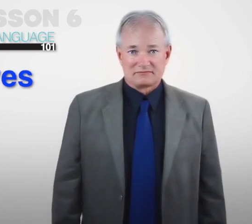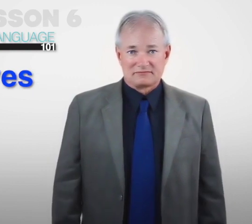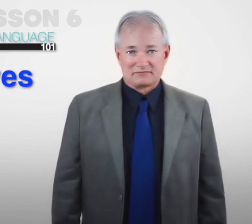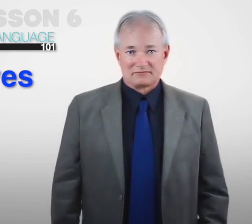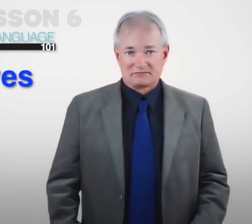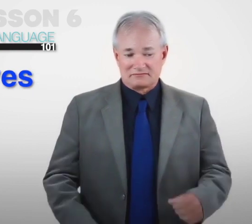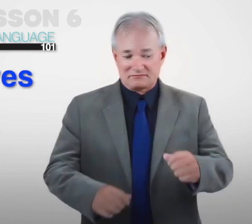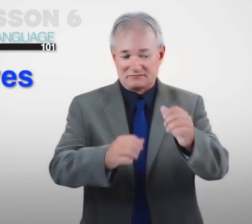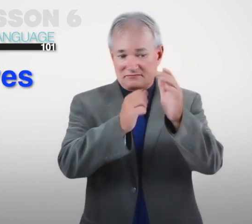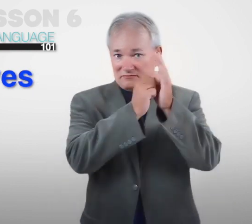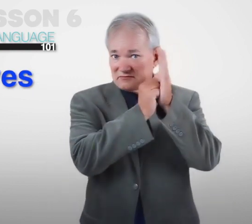Gloves.